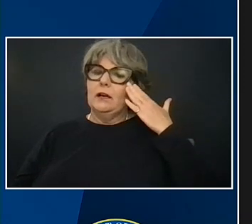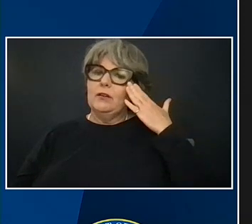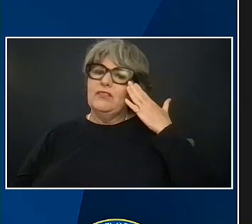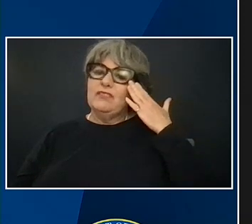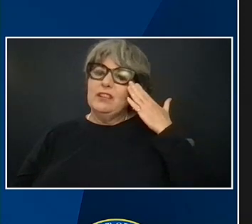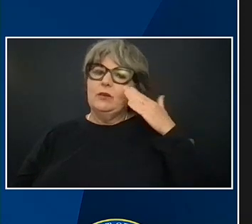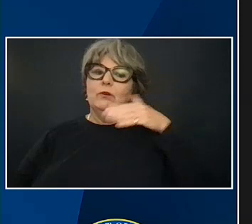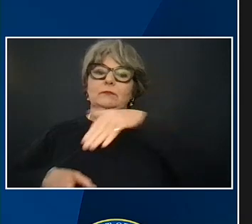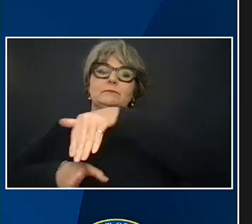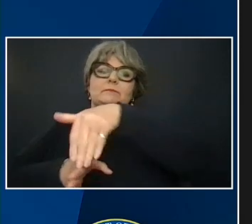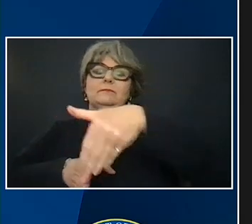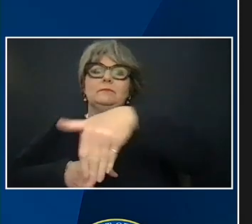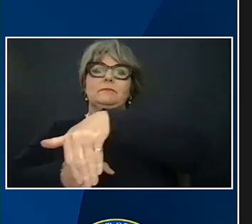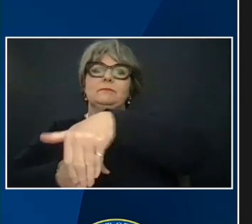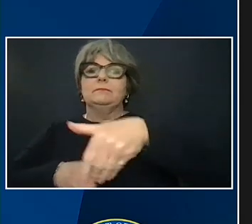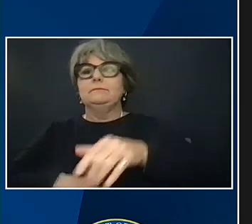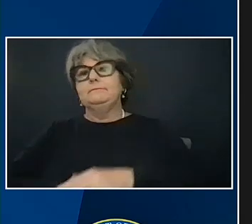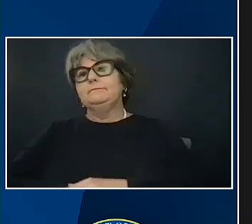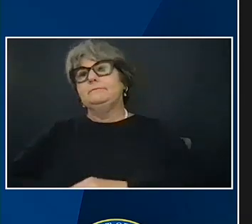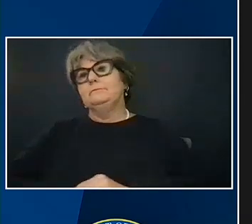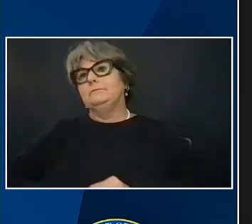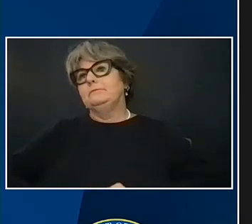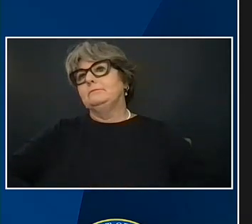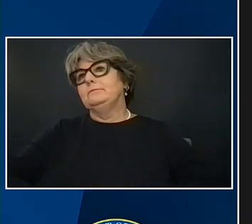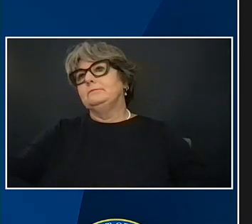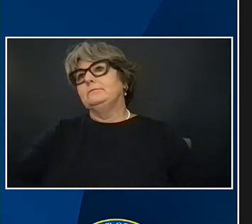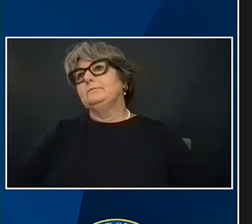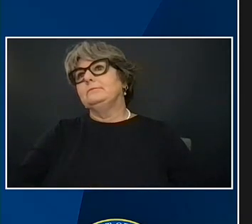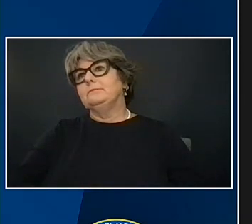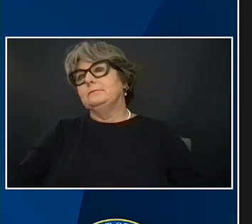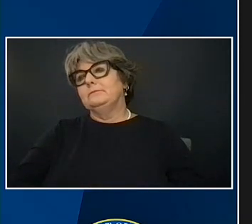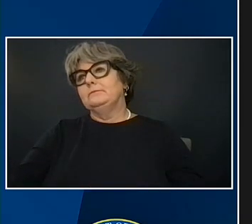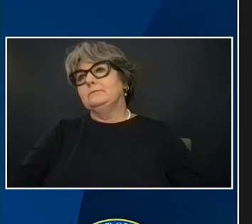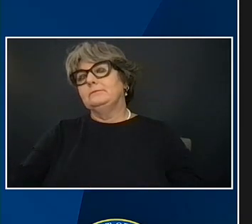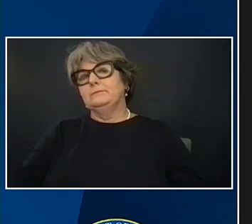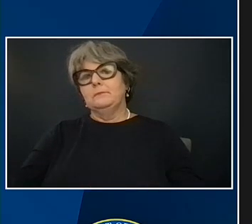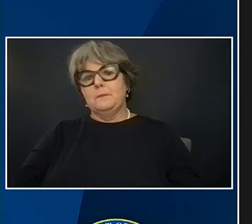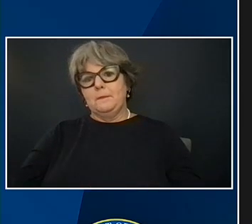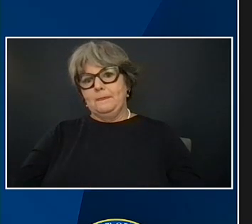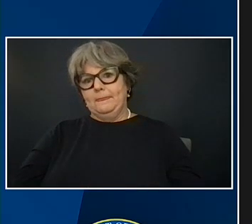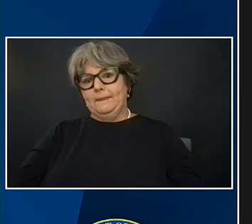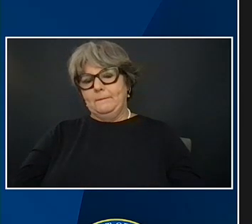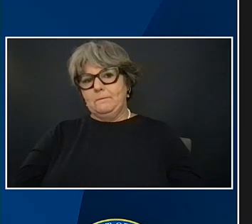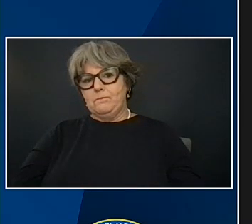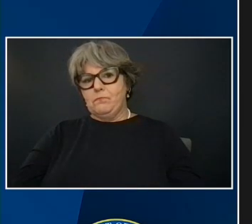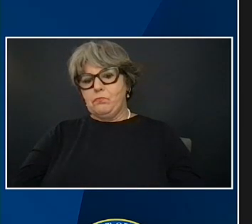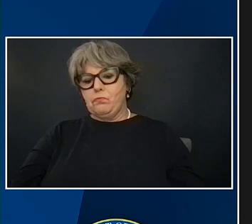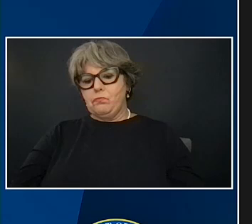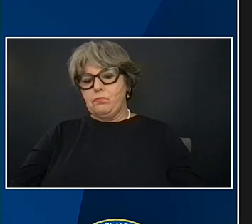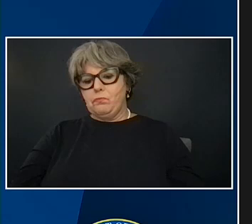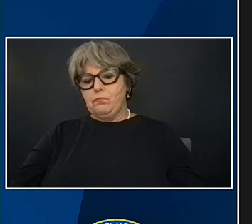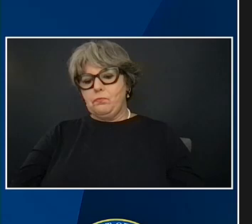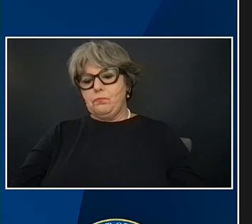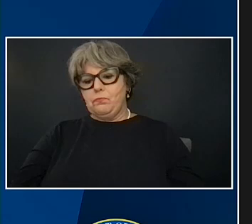Yeah, it's a- you know, I think it's as to part of it. Not opposed to the effort to